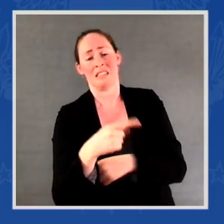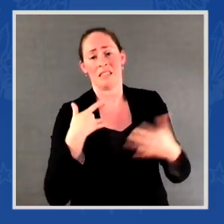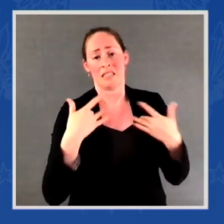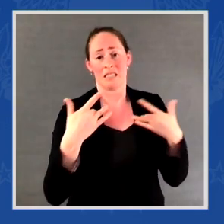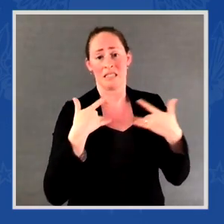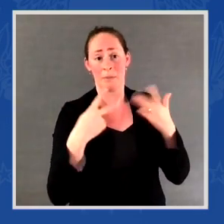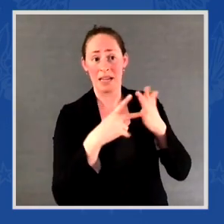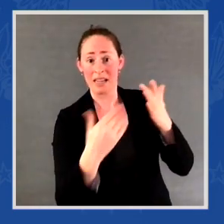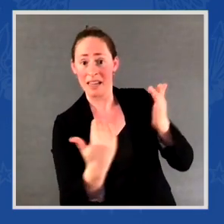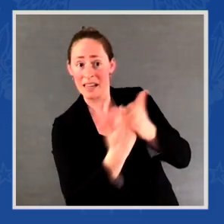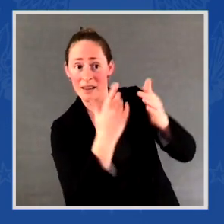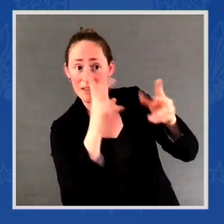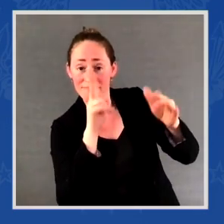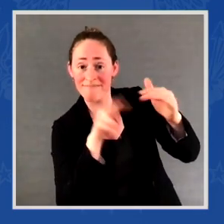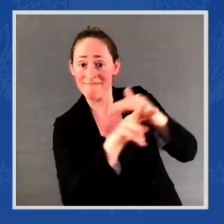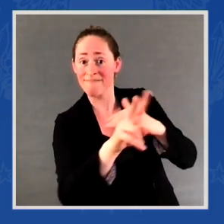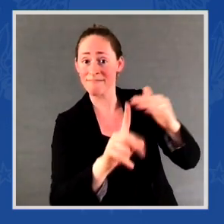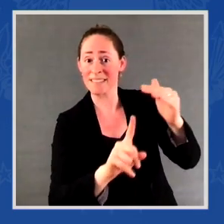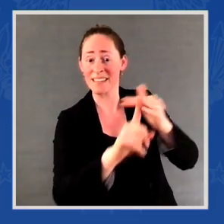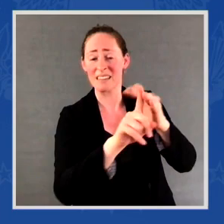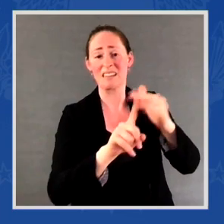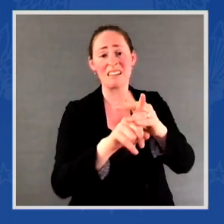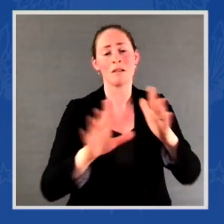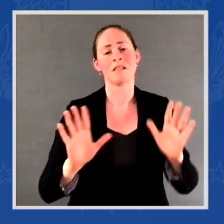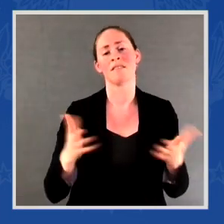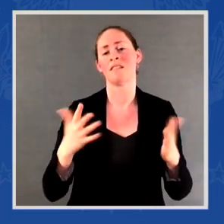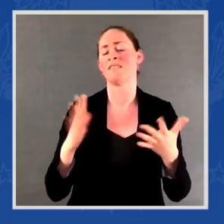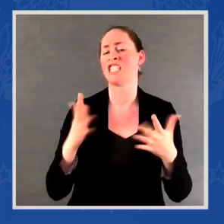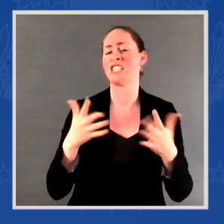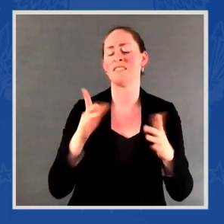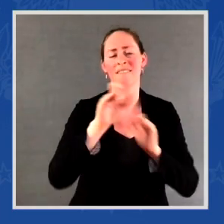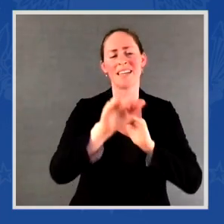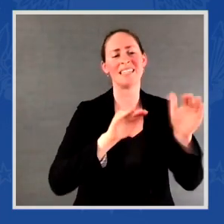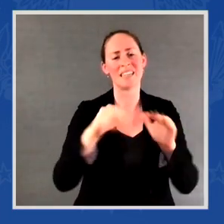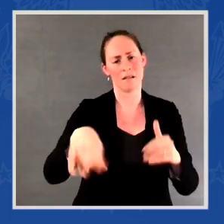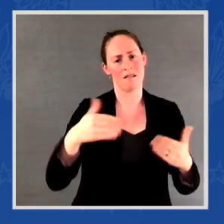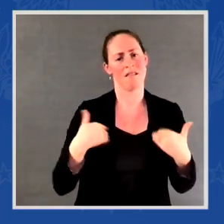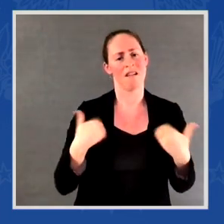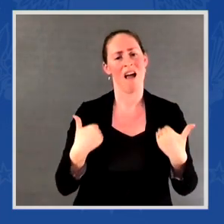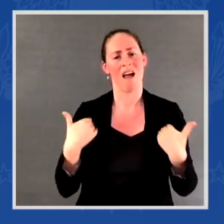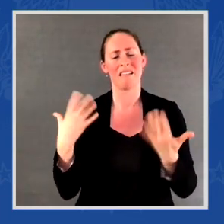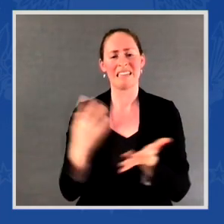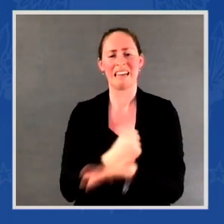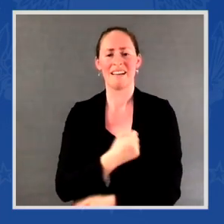We've got to get our young people vaccinated. So, talk to those moms when you knock on the door.